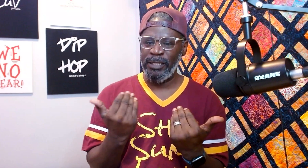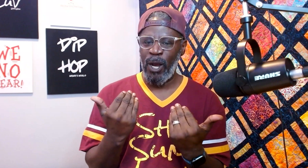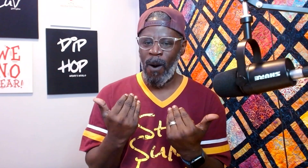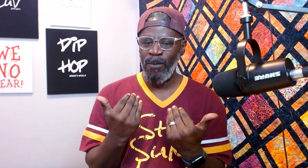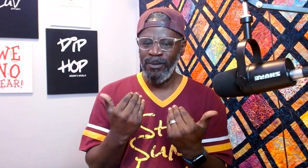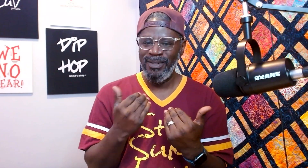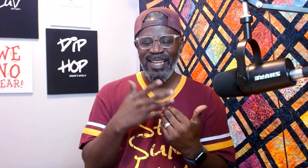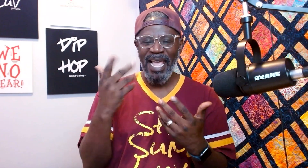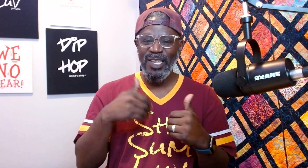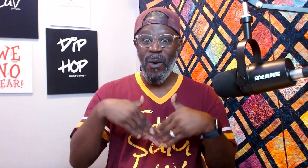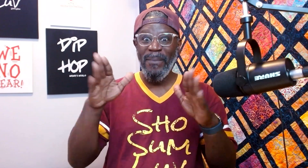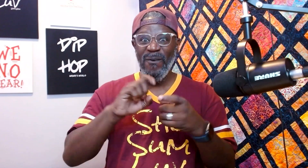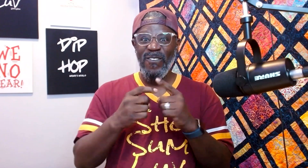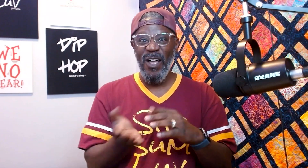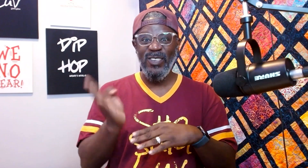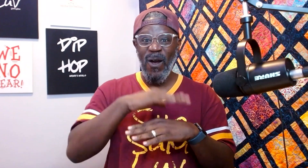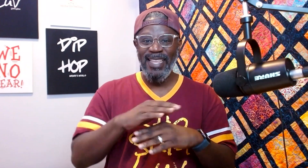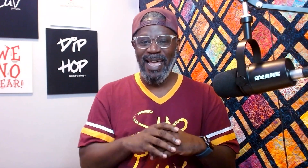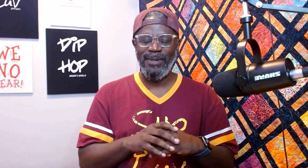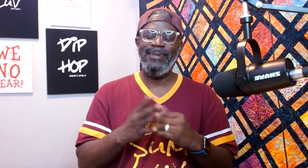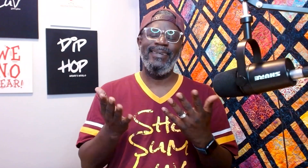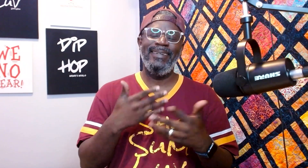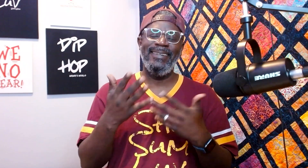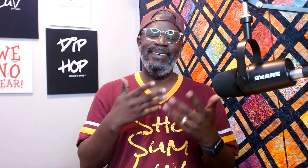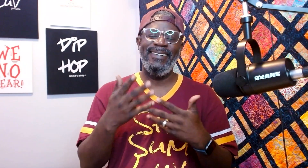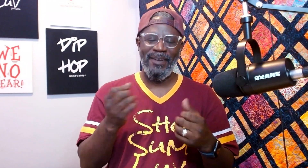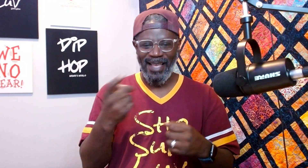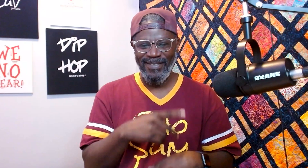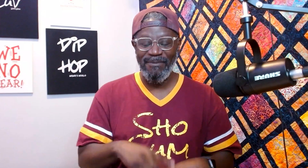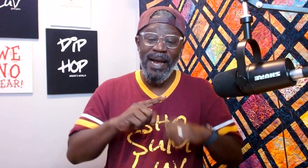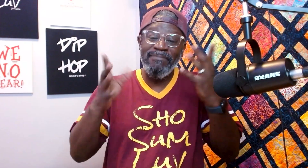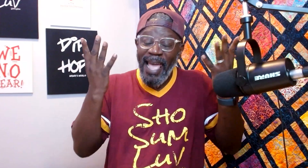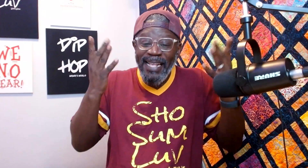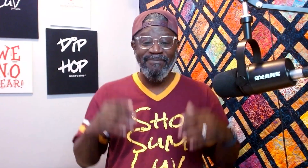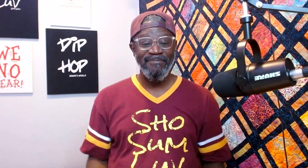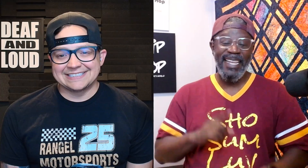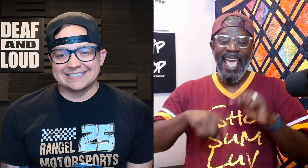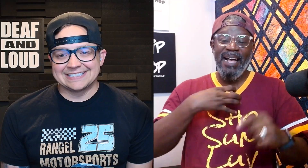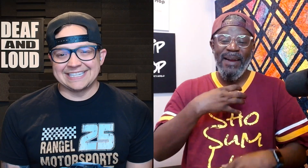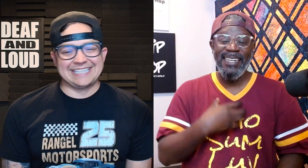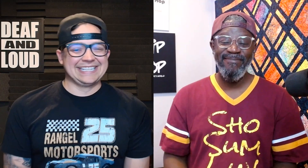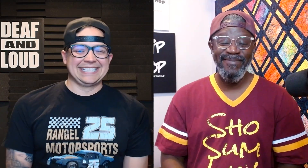Let's go. 'Cause they just wanna be with their friends all day. I'm like, okay, fine. But hey, can't complain.